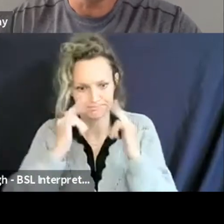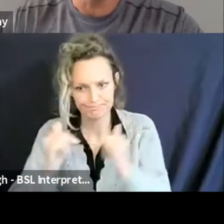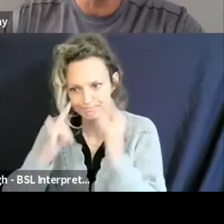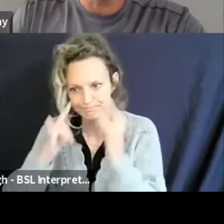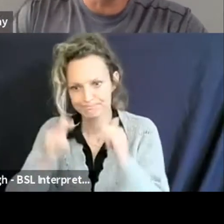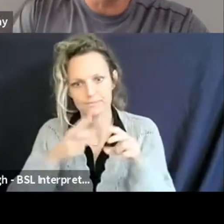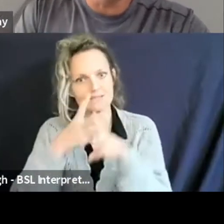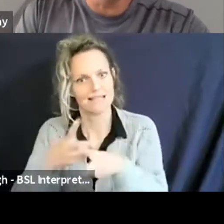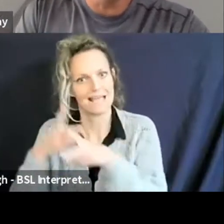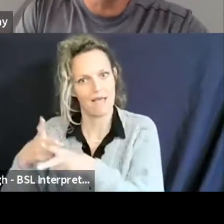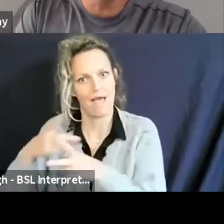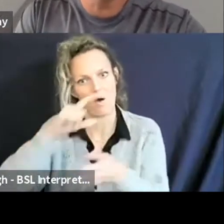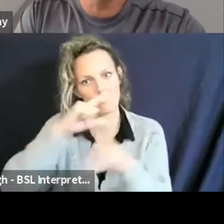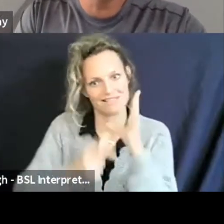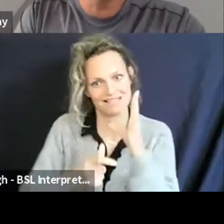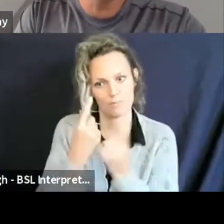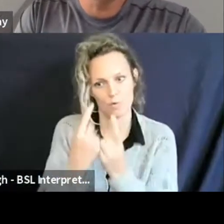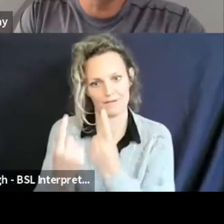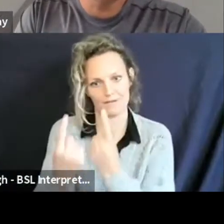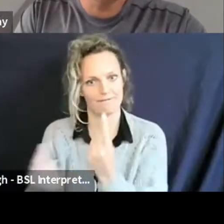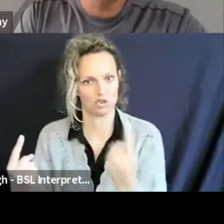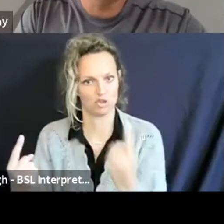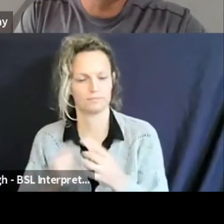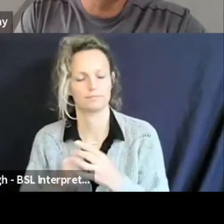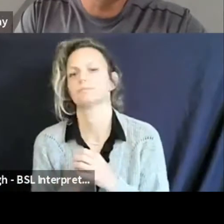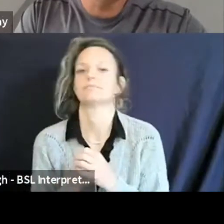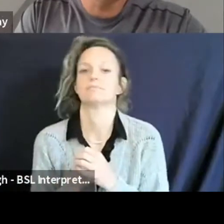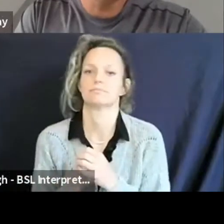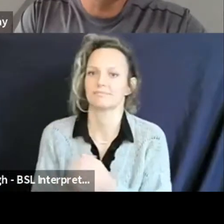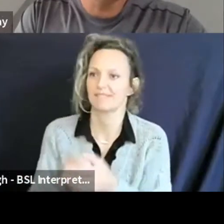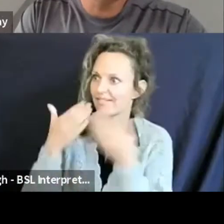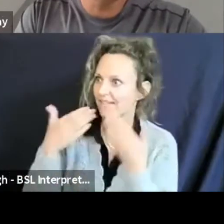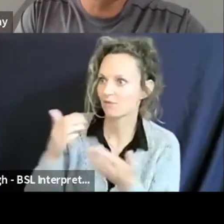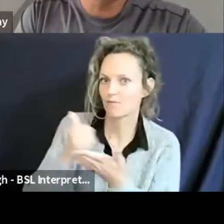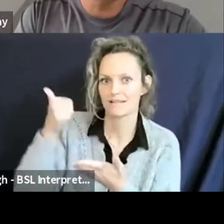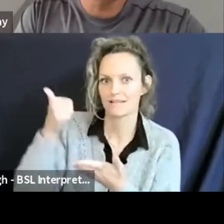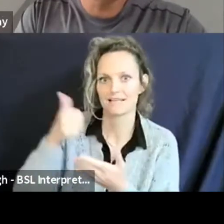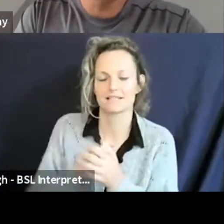of disabled people who work in HMRC, but also about ensuring that we reflect the society that we serve as a big organisation.